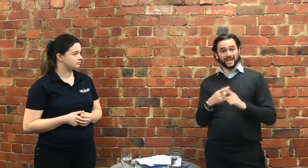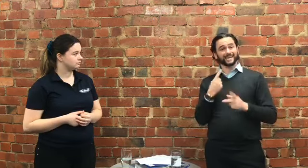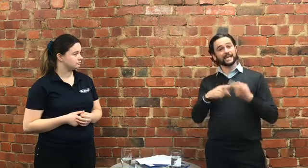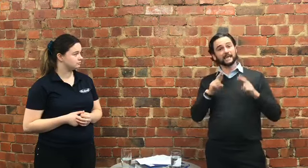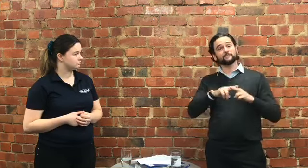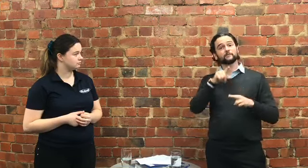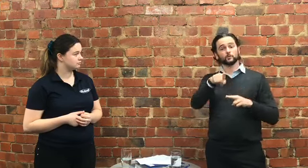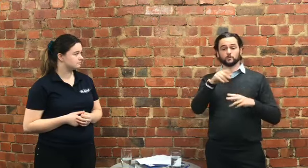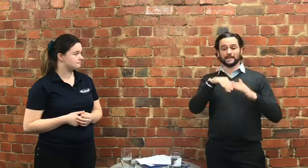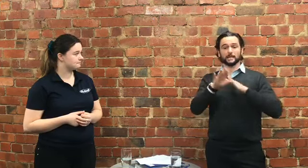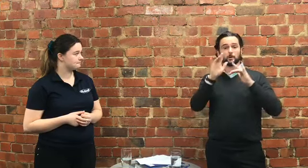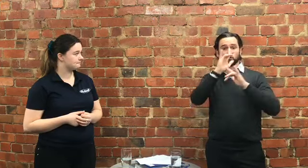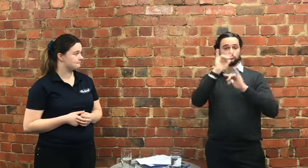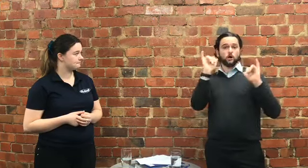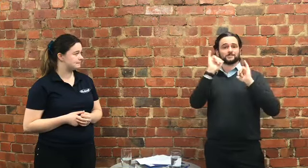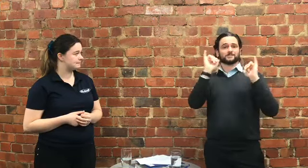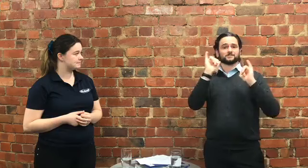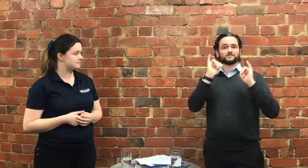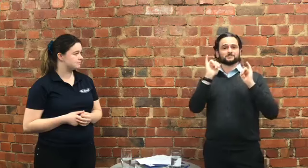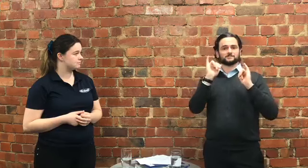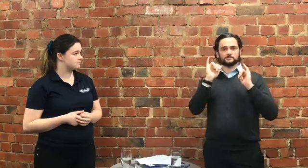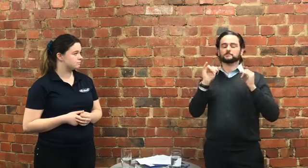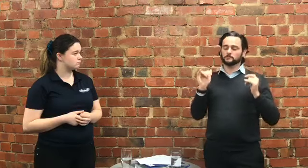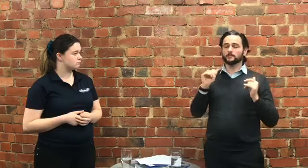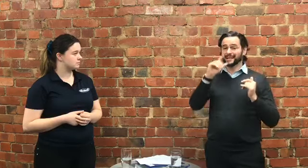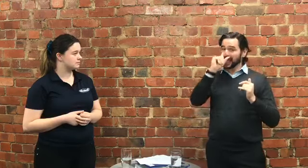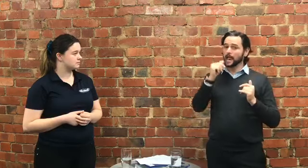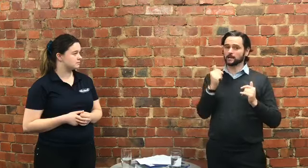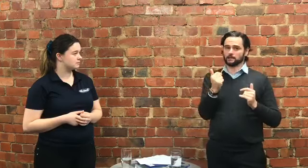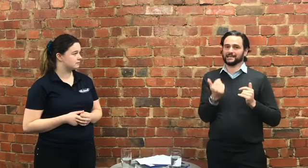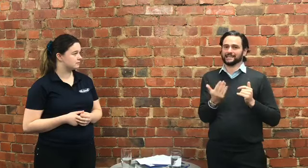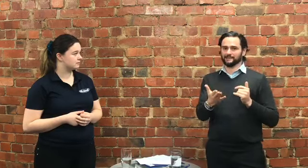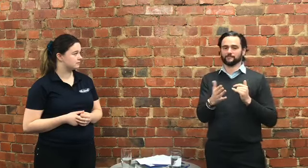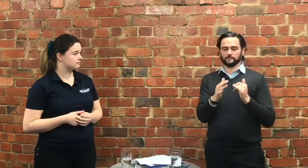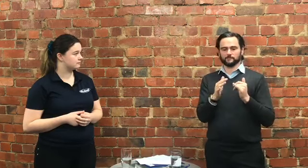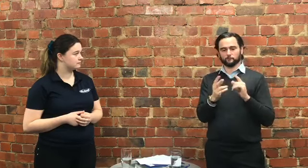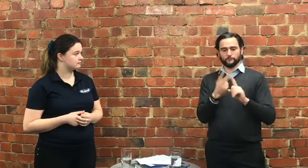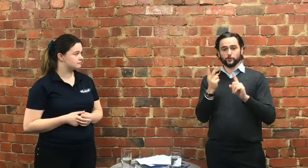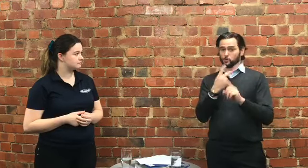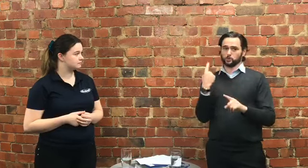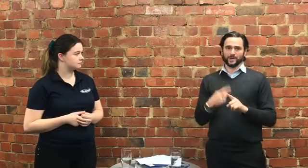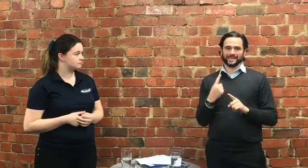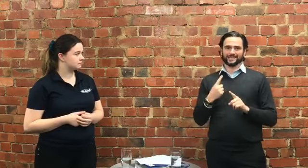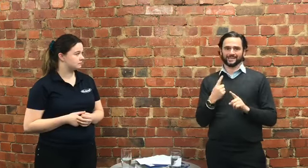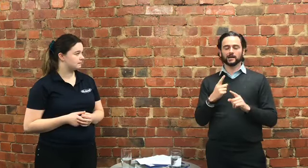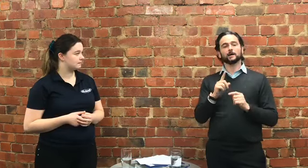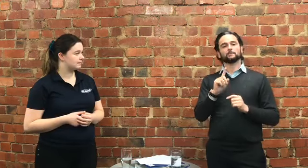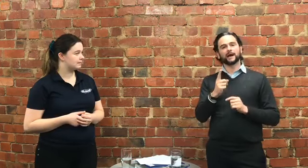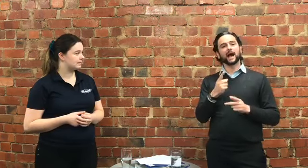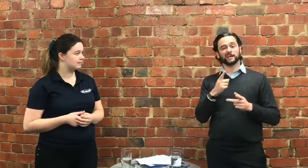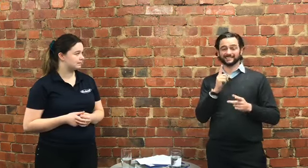So, sometimes reviews happen very quickly if the person finds that they're in a crisis